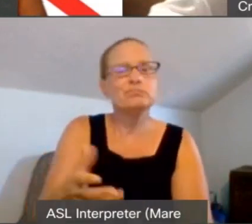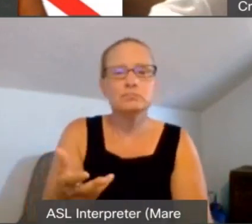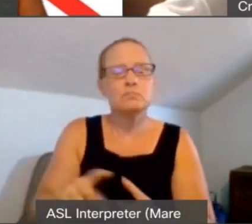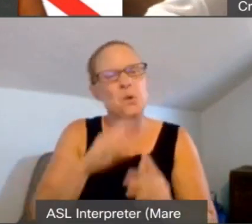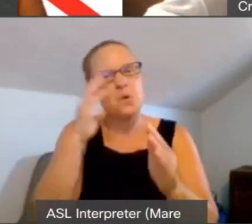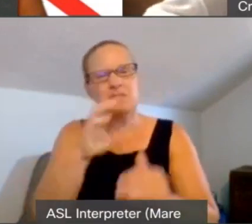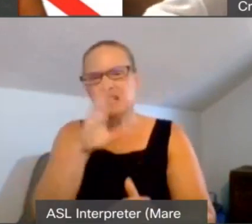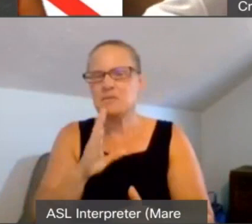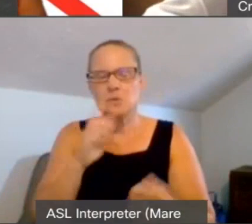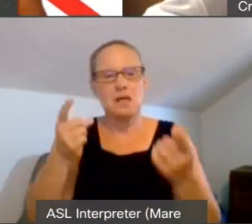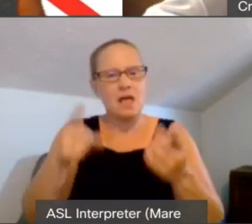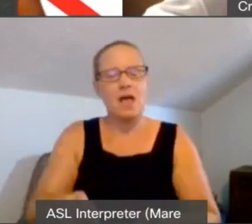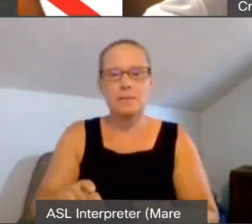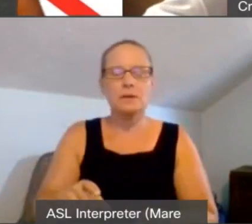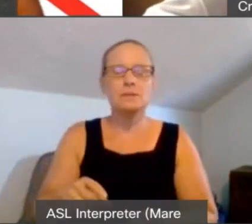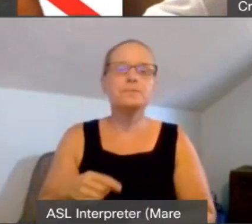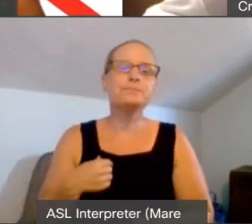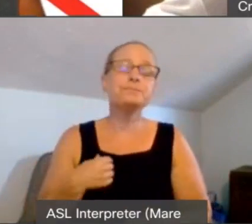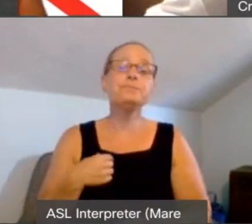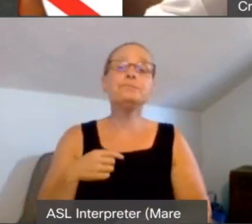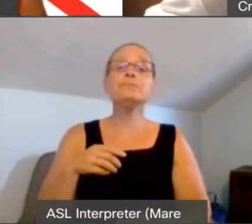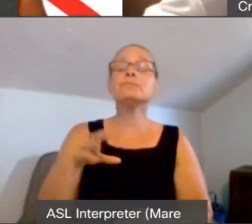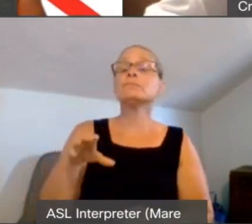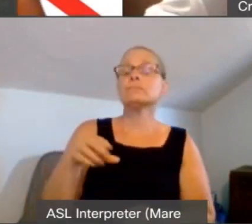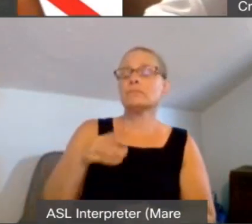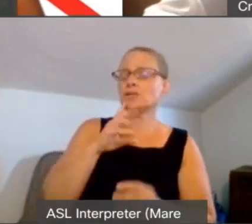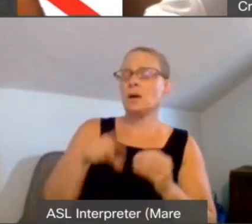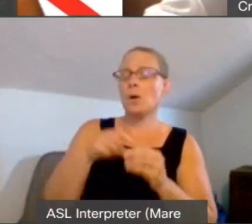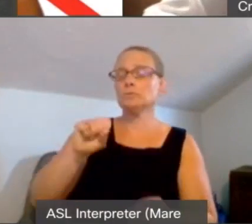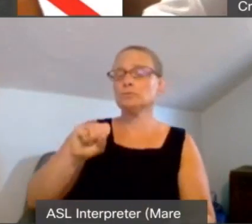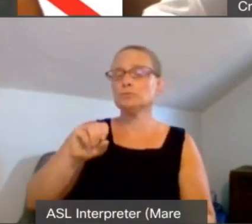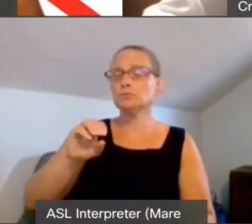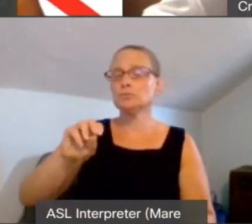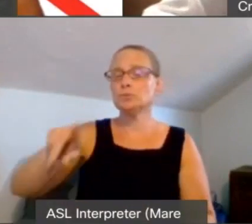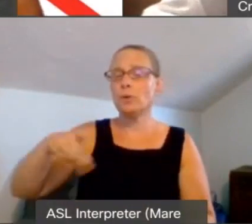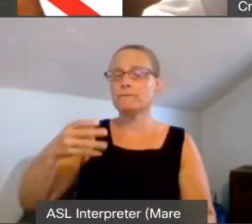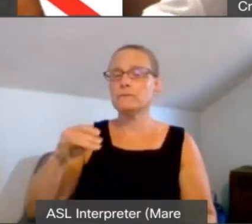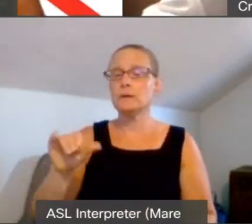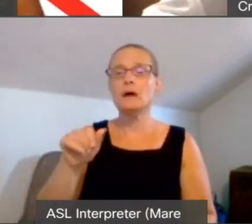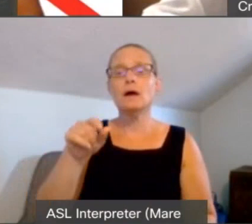Just to bring Sophia into this conversation too is that we get a lot of critical information from our peer